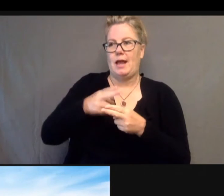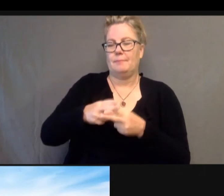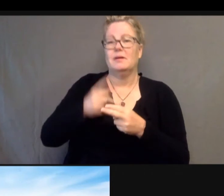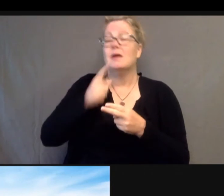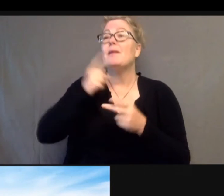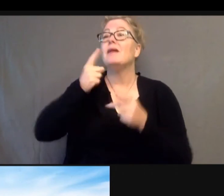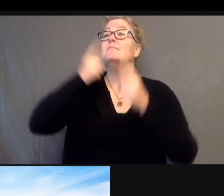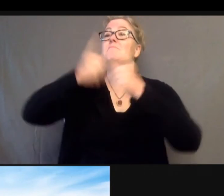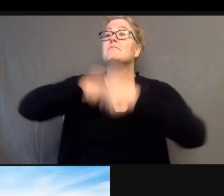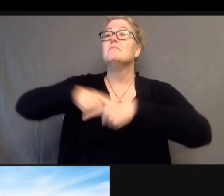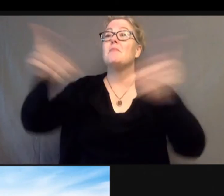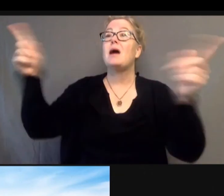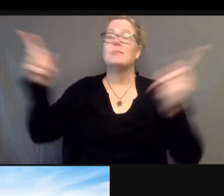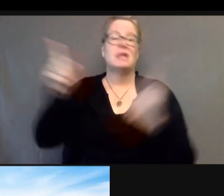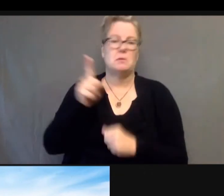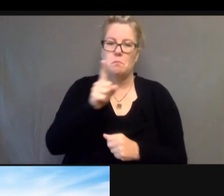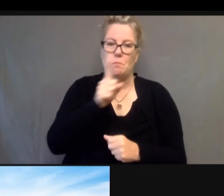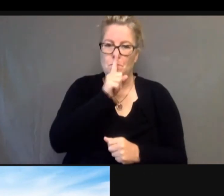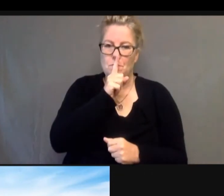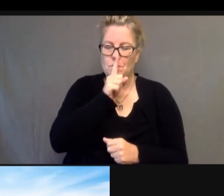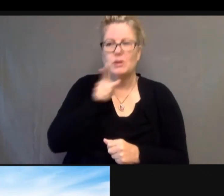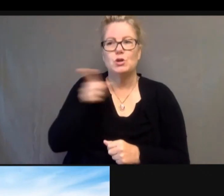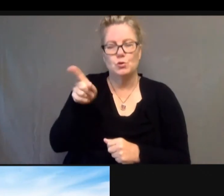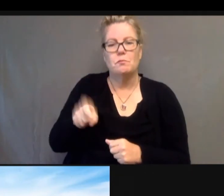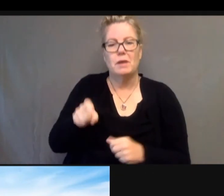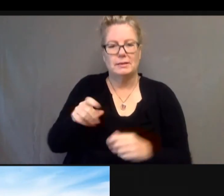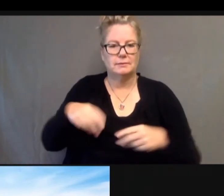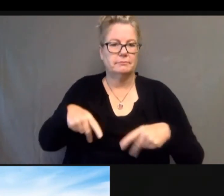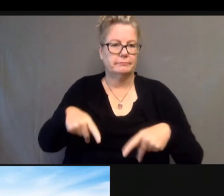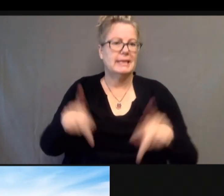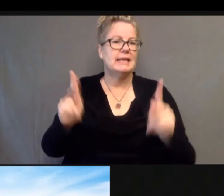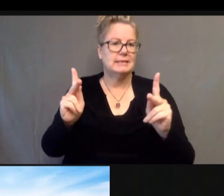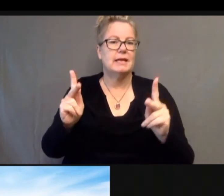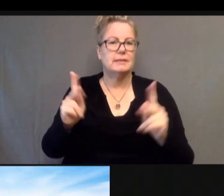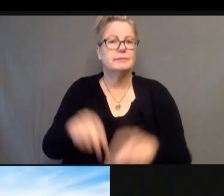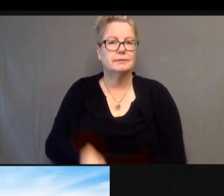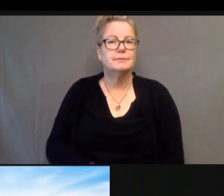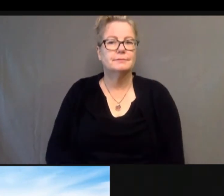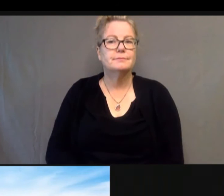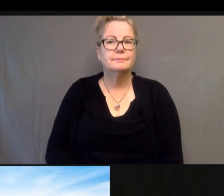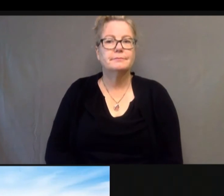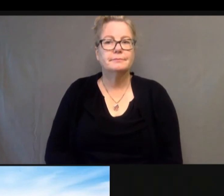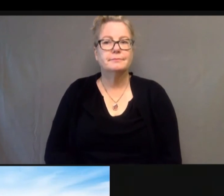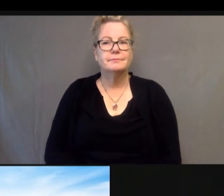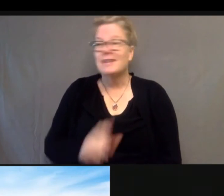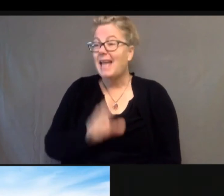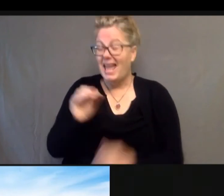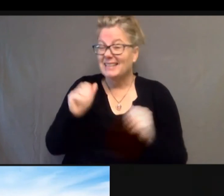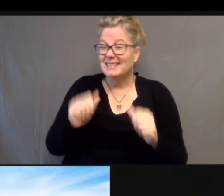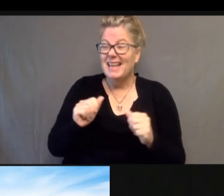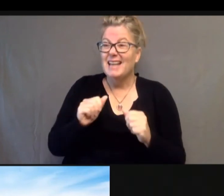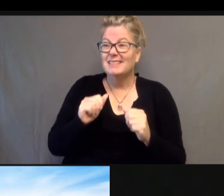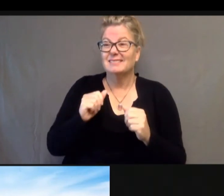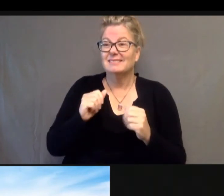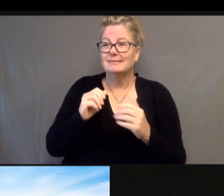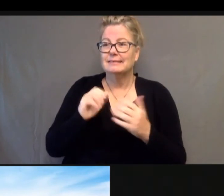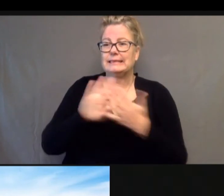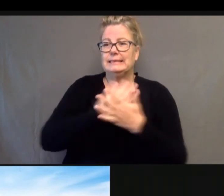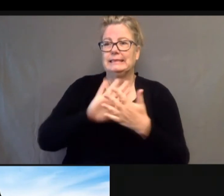they can also take steps to protect your identity if necessary.